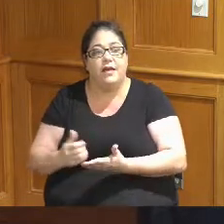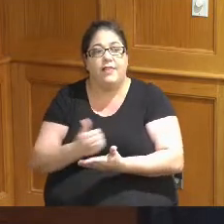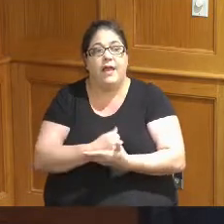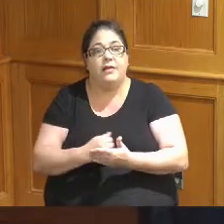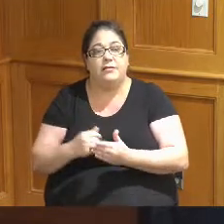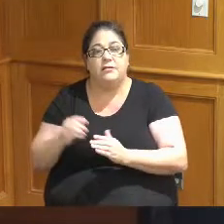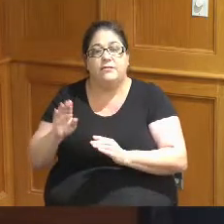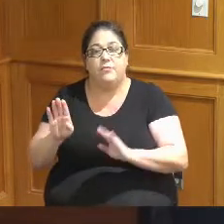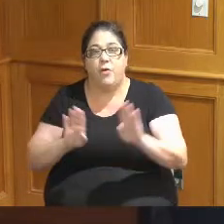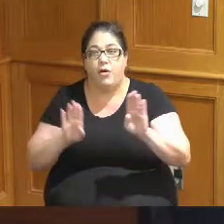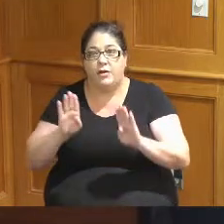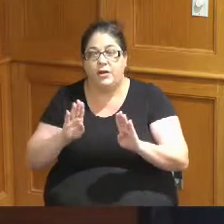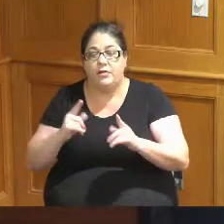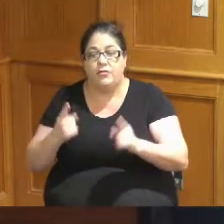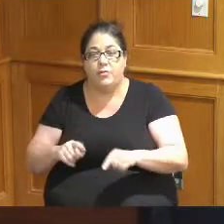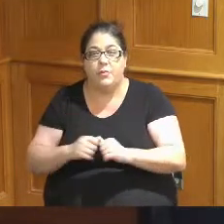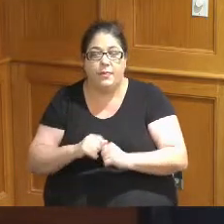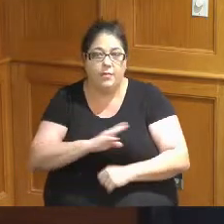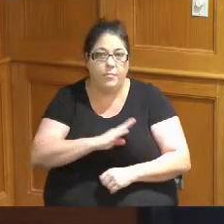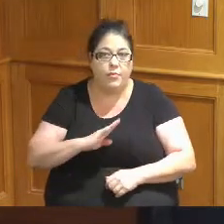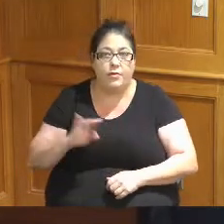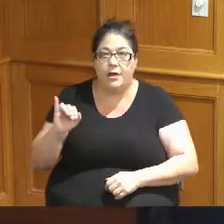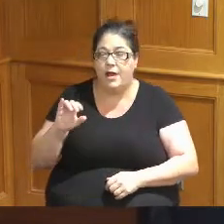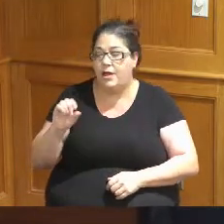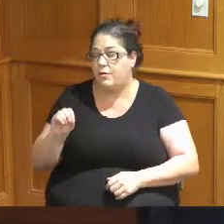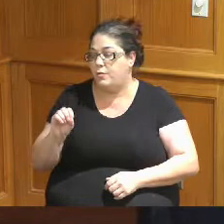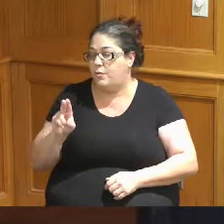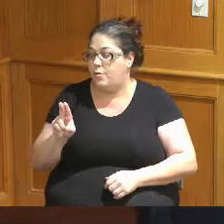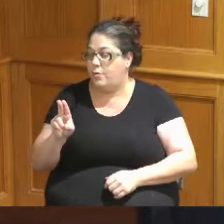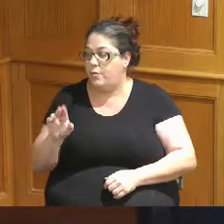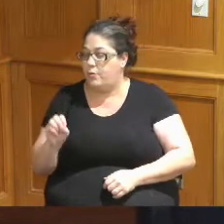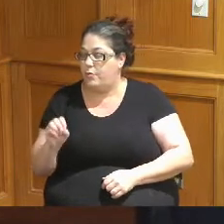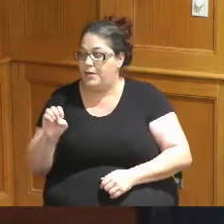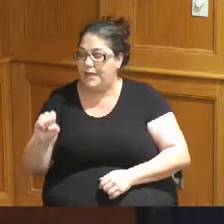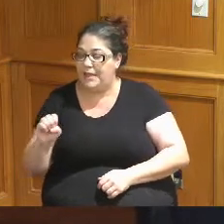agreement between the Board and IUOE local 20 representing the maintenance repair workers